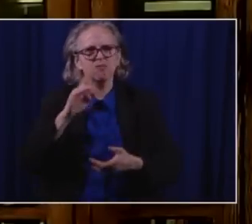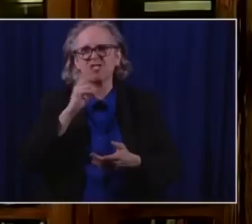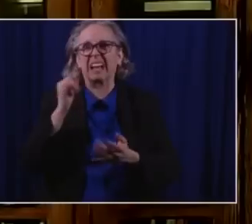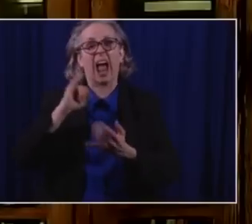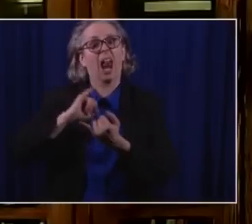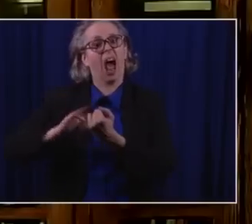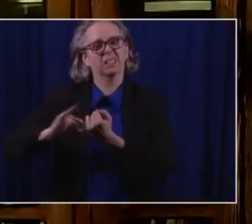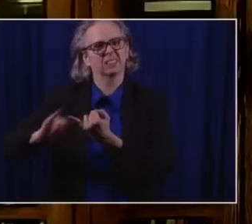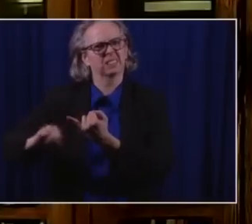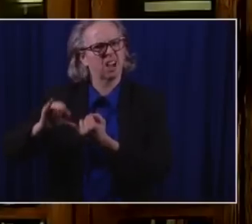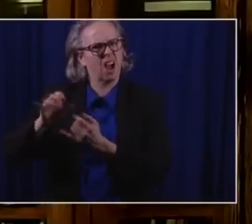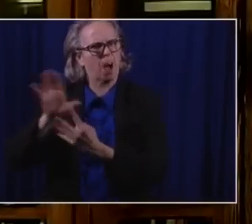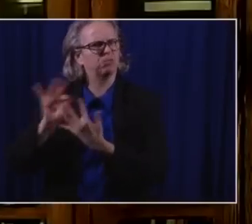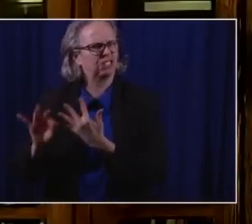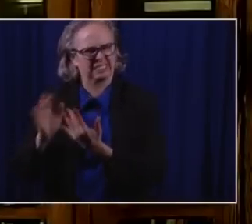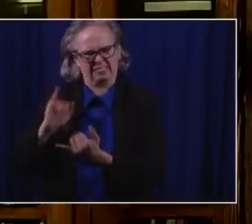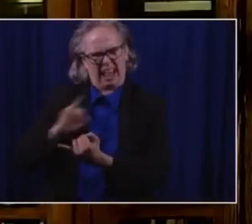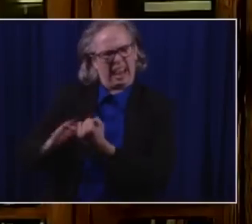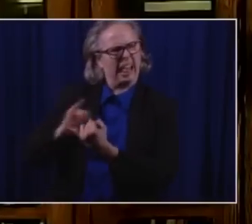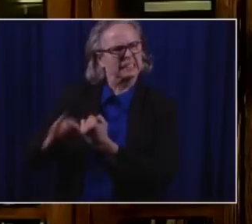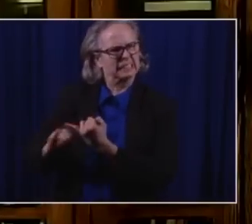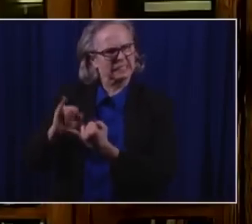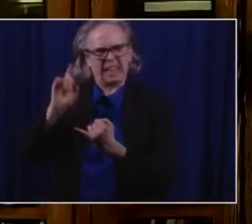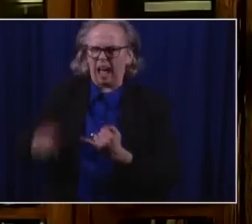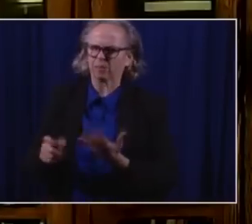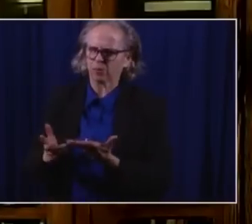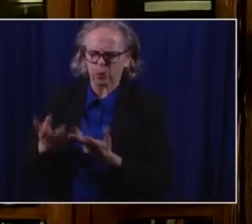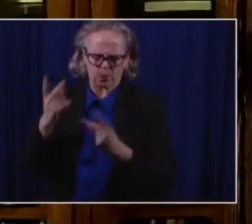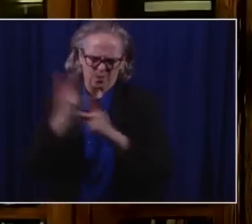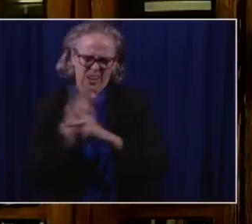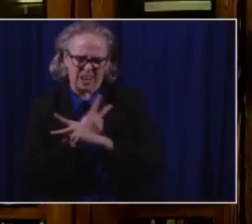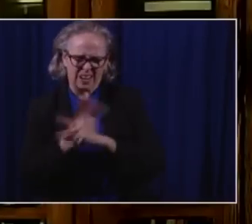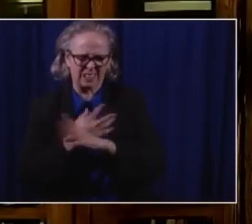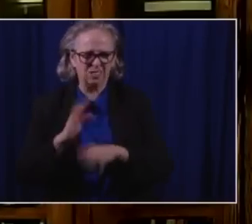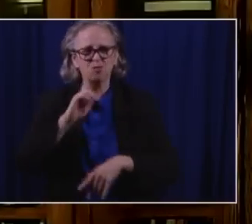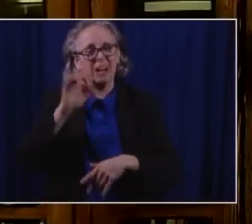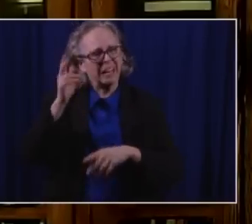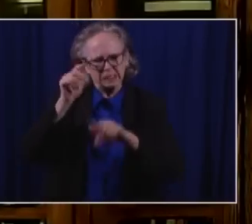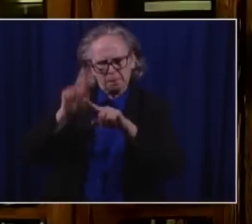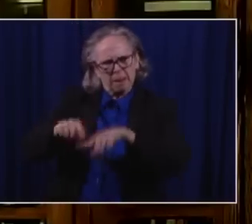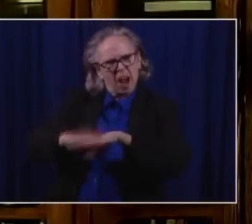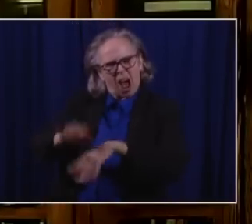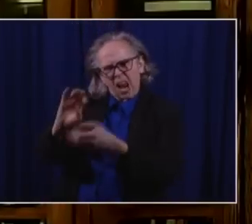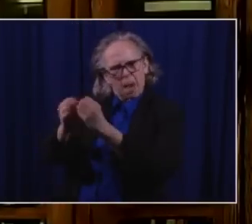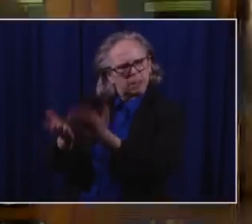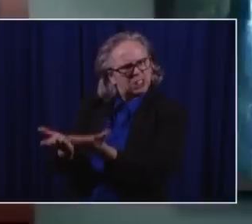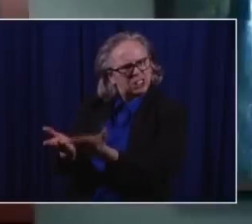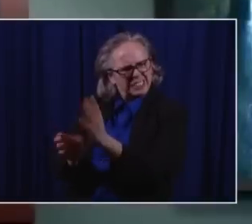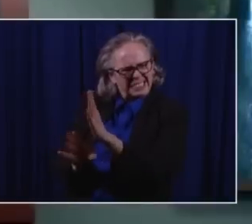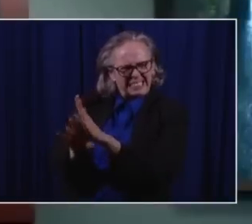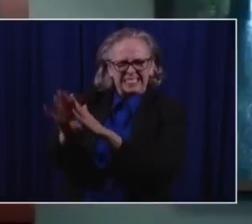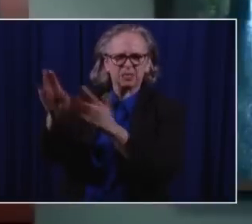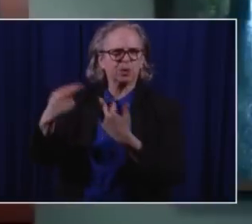asking them to come back and we're just in the hospital. Is really going to be the kind of trigger we have left the